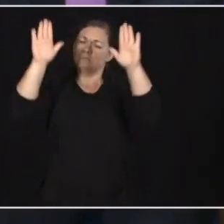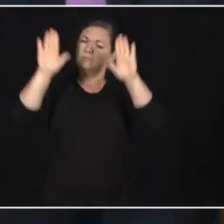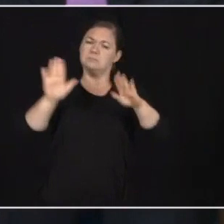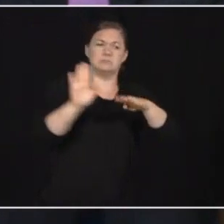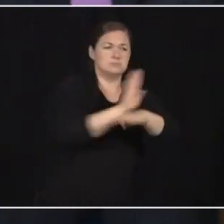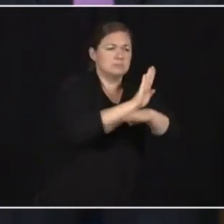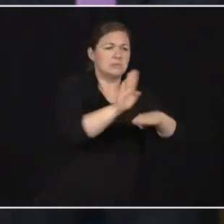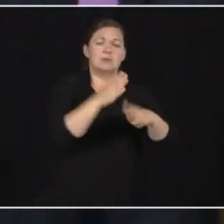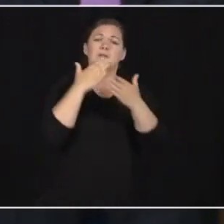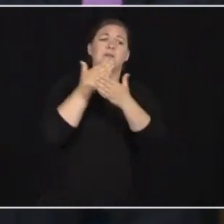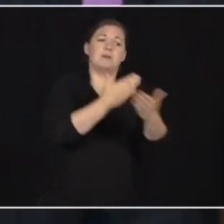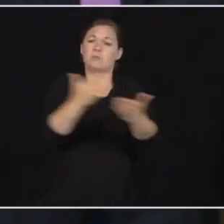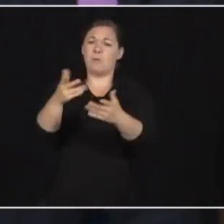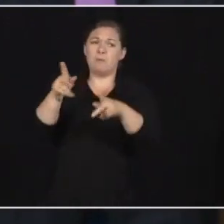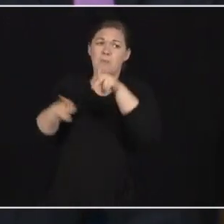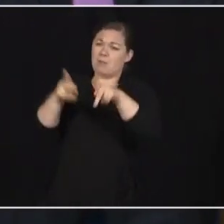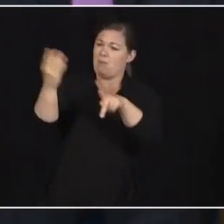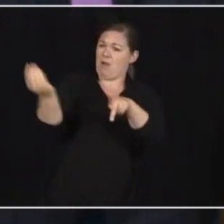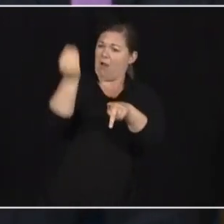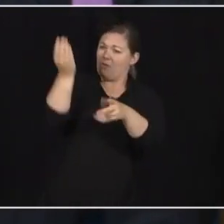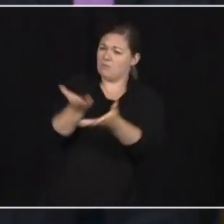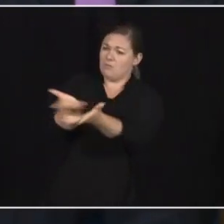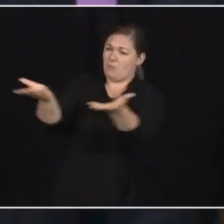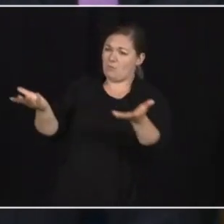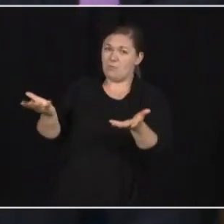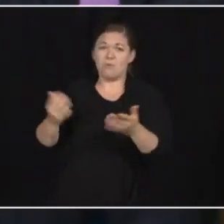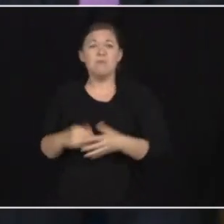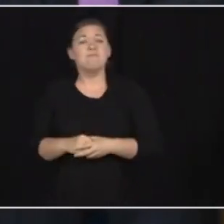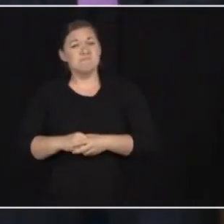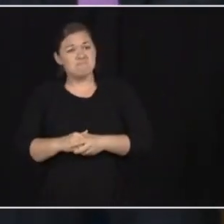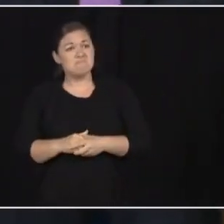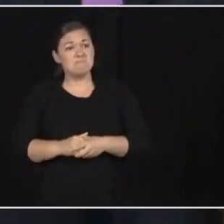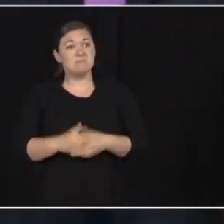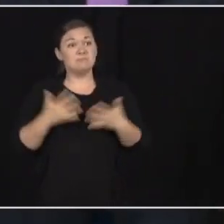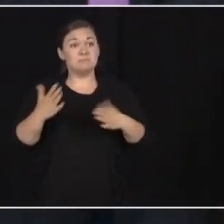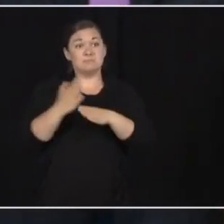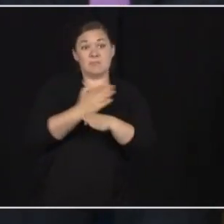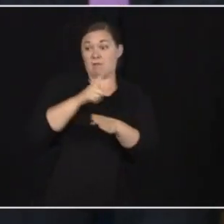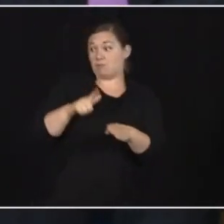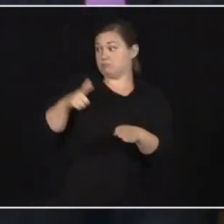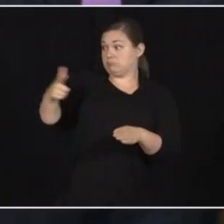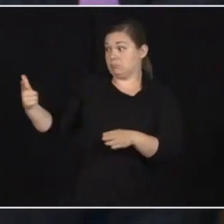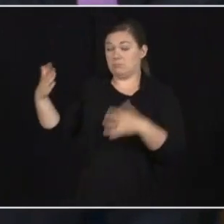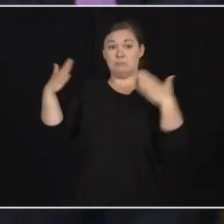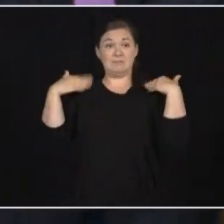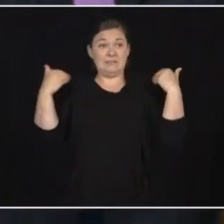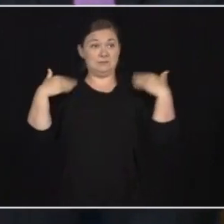We couldn't do it without the support of our incredible Ontario businesses and without the support of the people of Ontario.